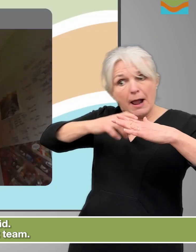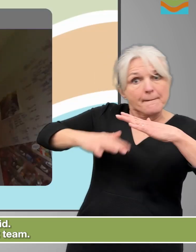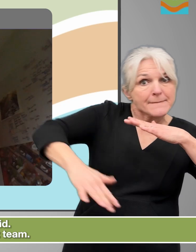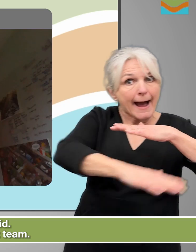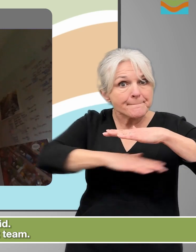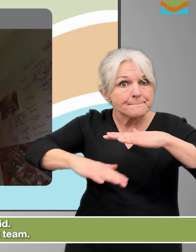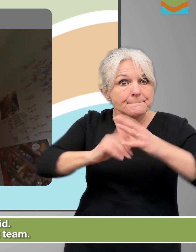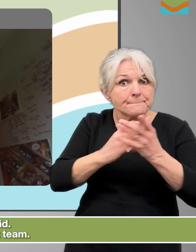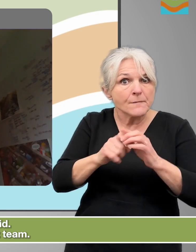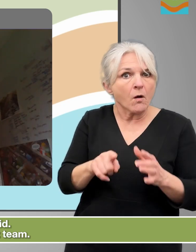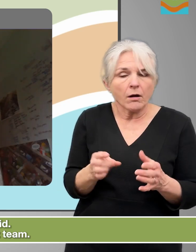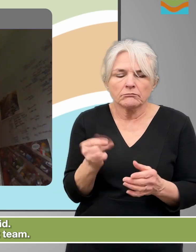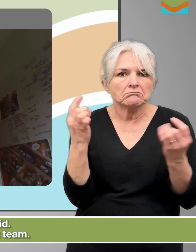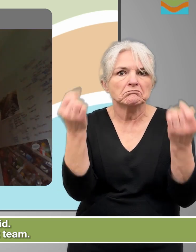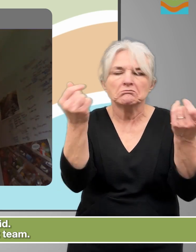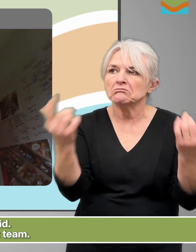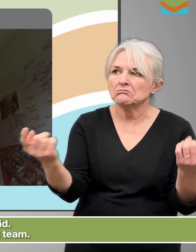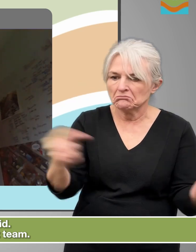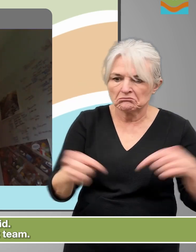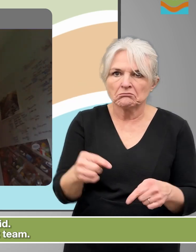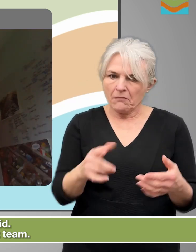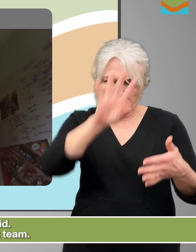Yep. It's very, very well said. Thanks for joining the project team.